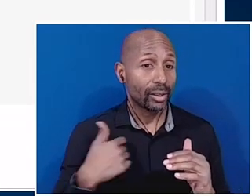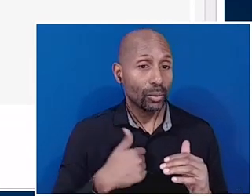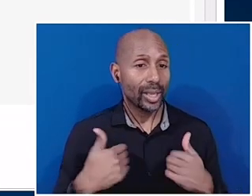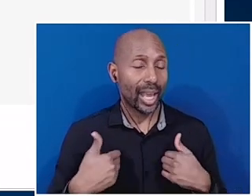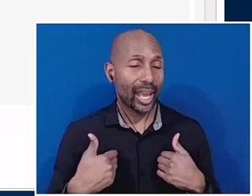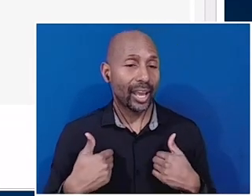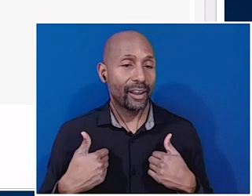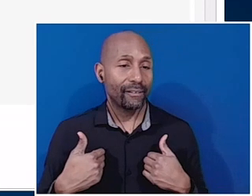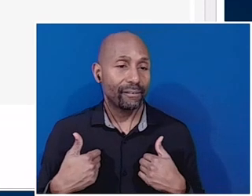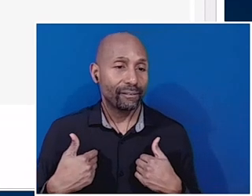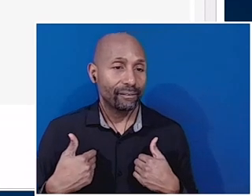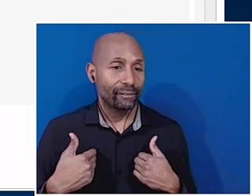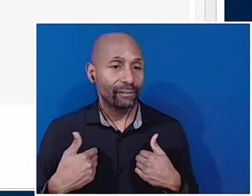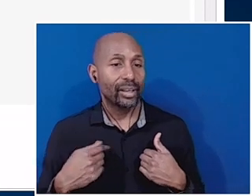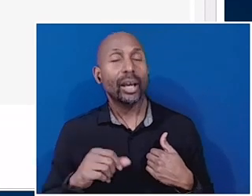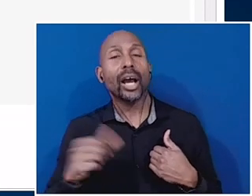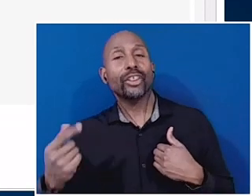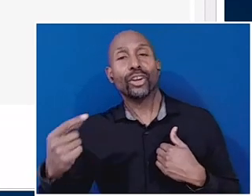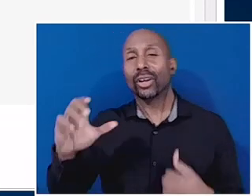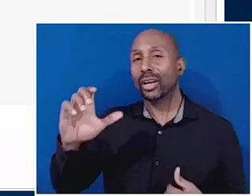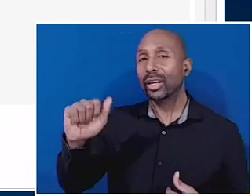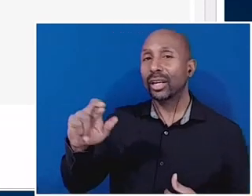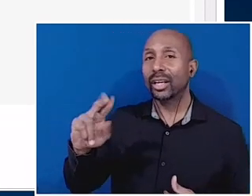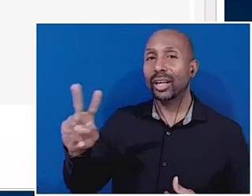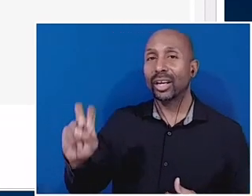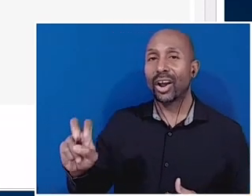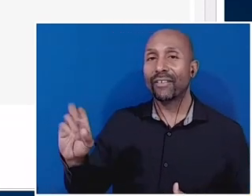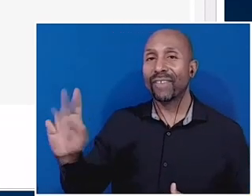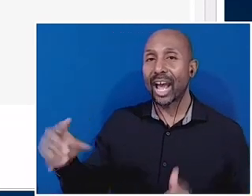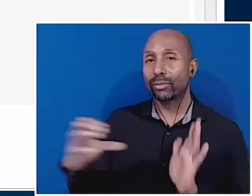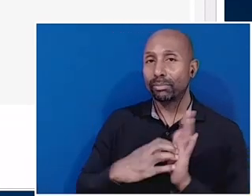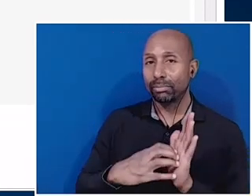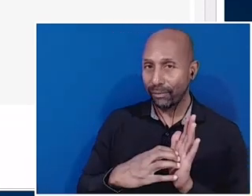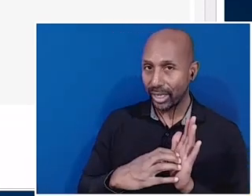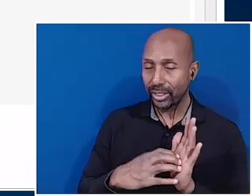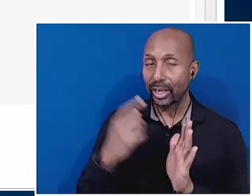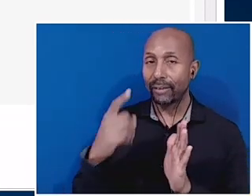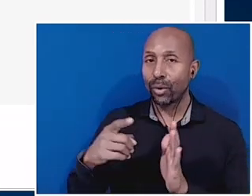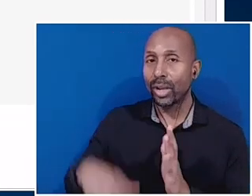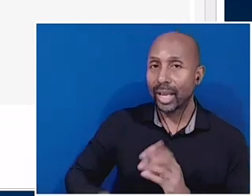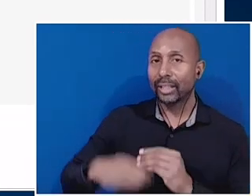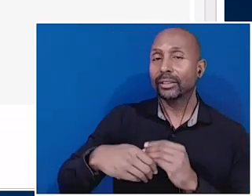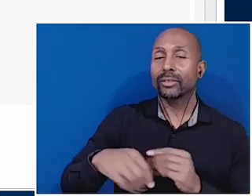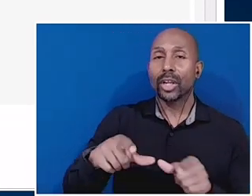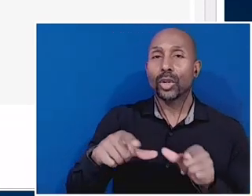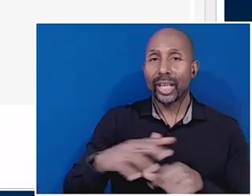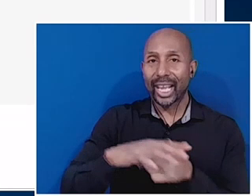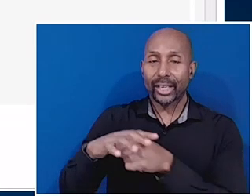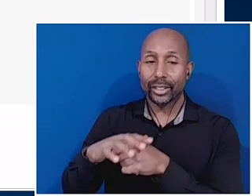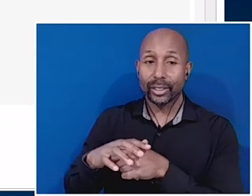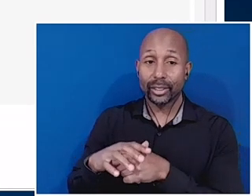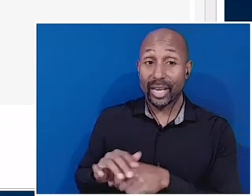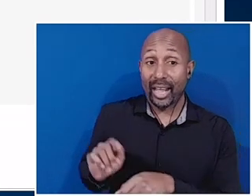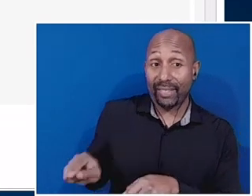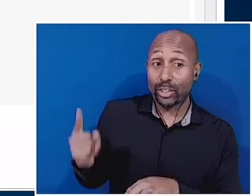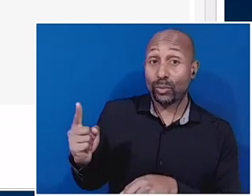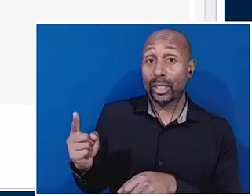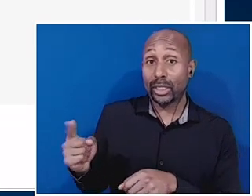carve-out provision for additional locations. This is related to some of our